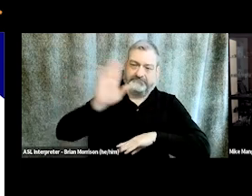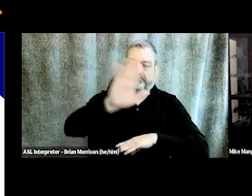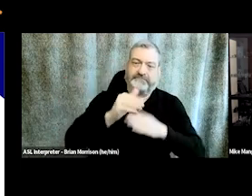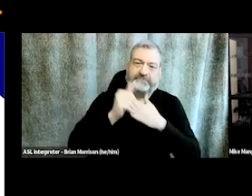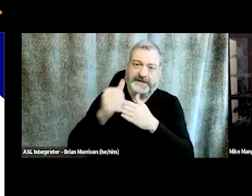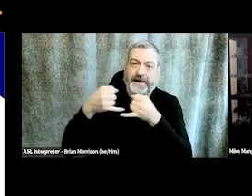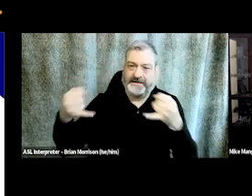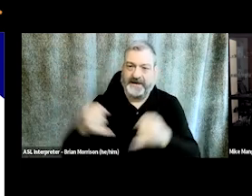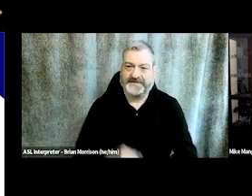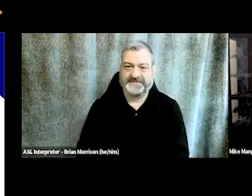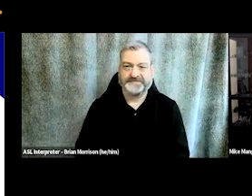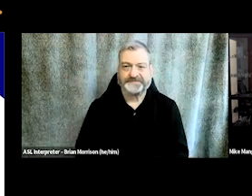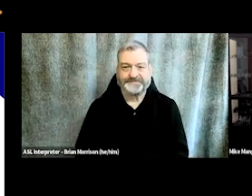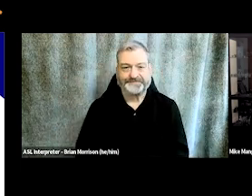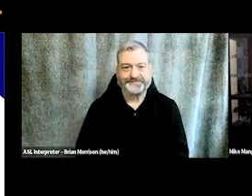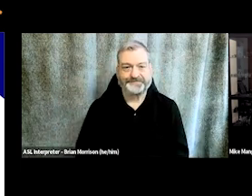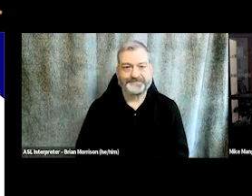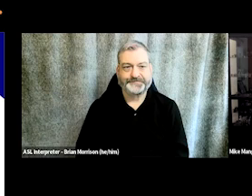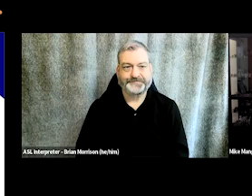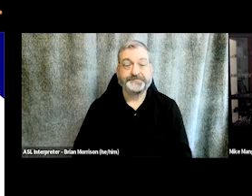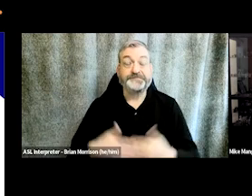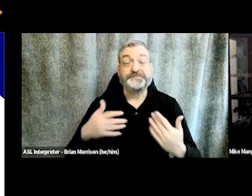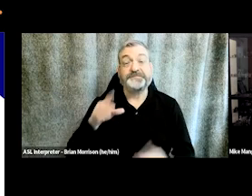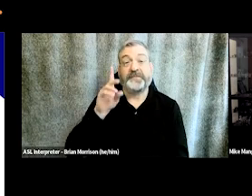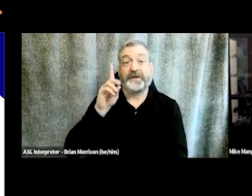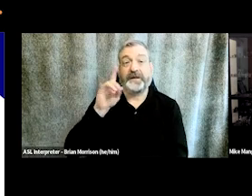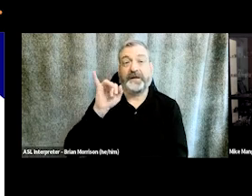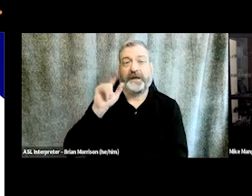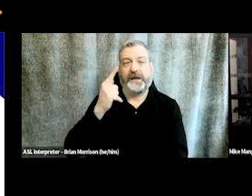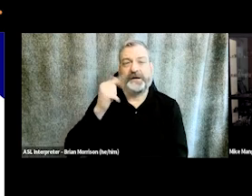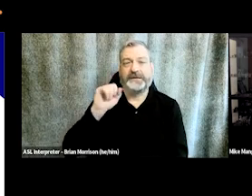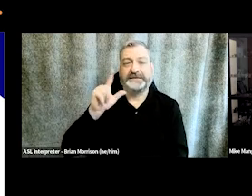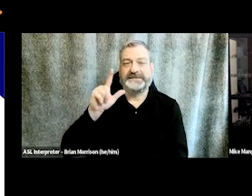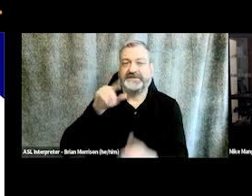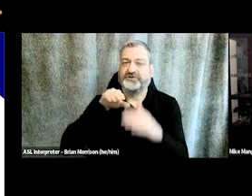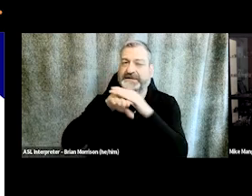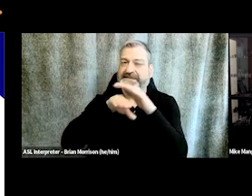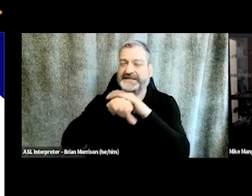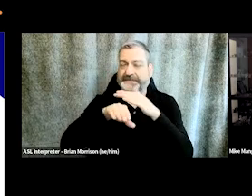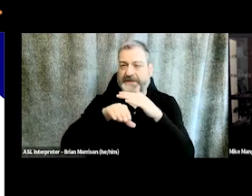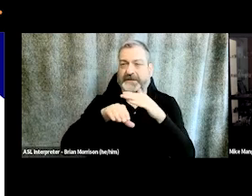So there's a definition of digital accessibility that I really like. It's a little long,